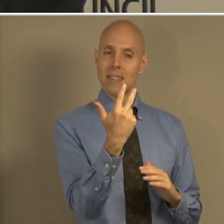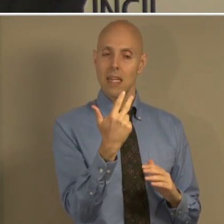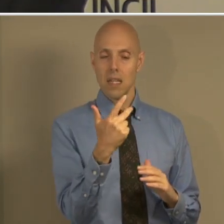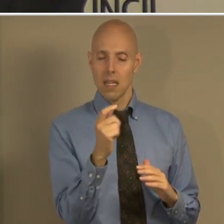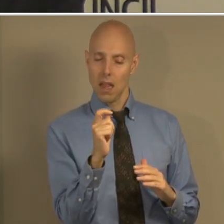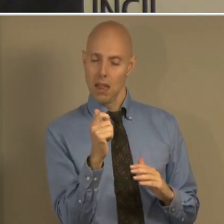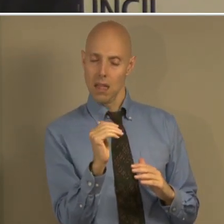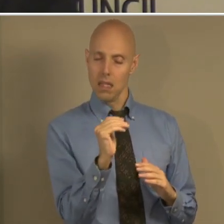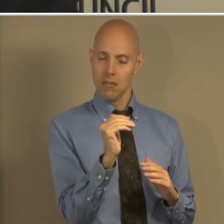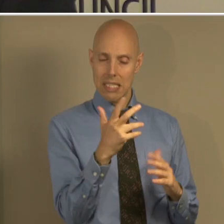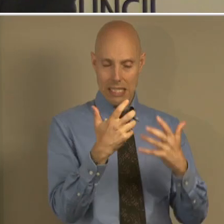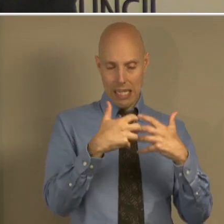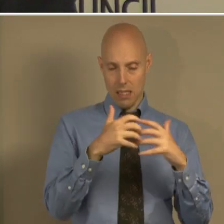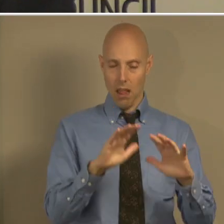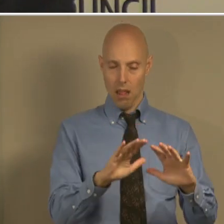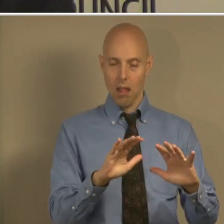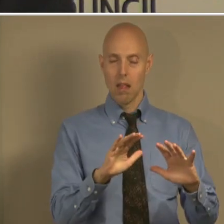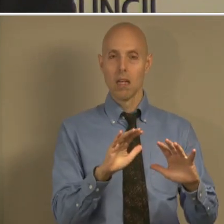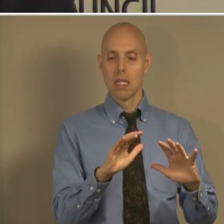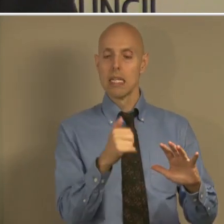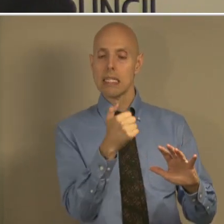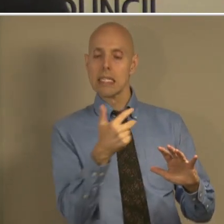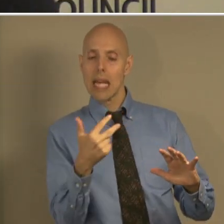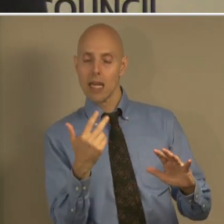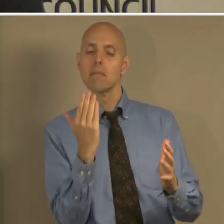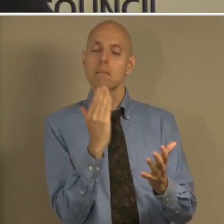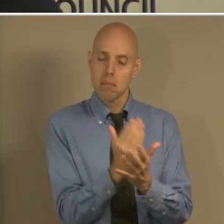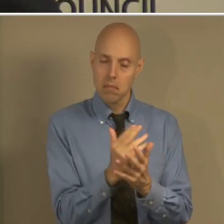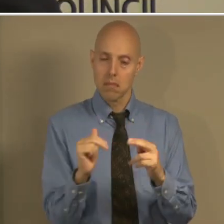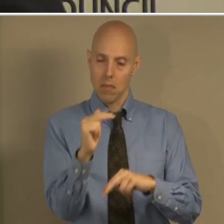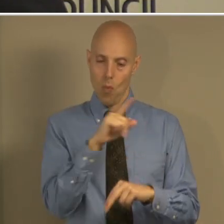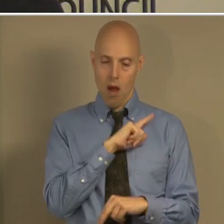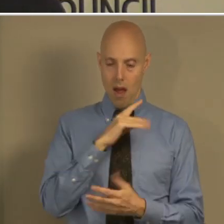but those are for technical reasons. 68 have an increase based on their application